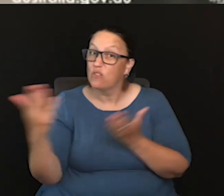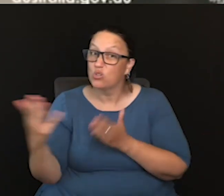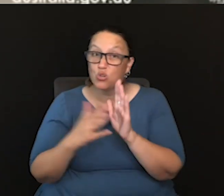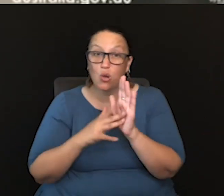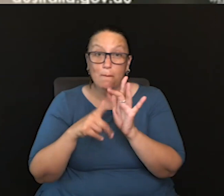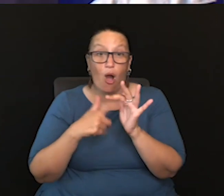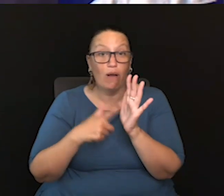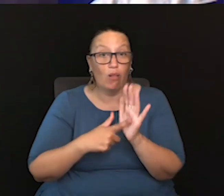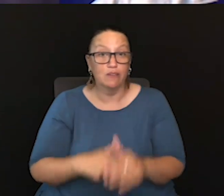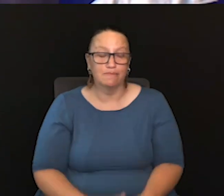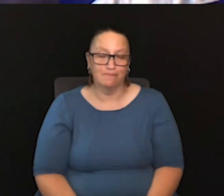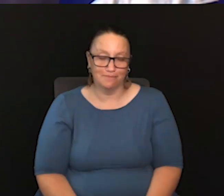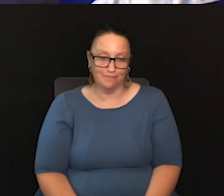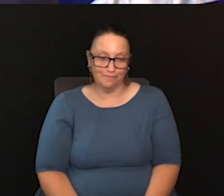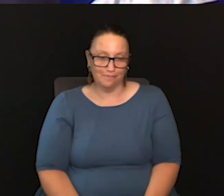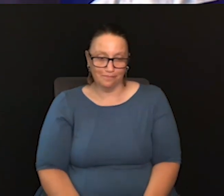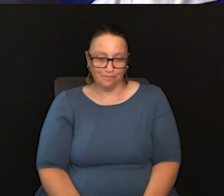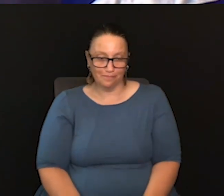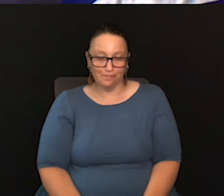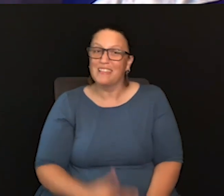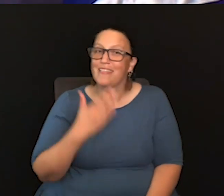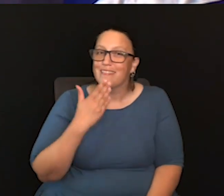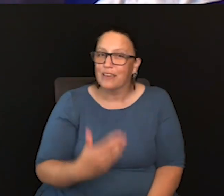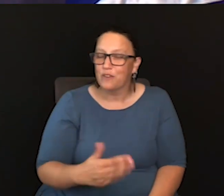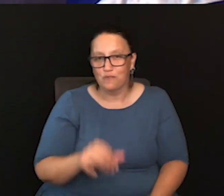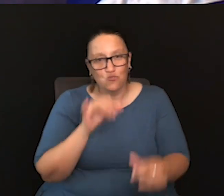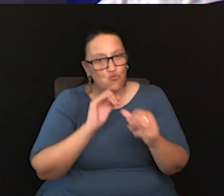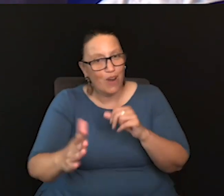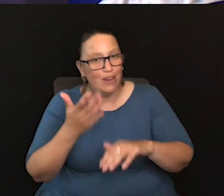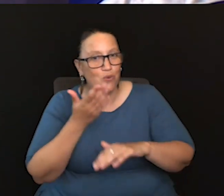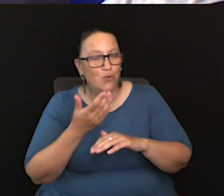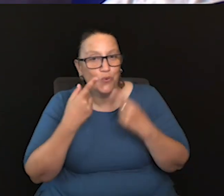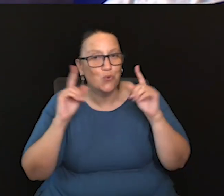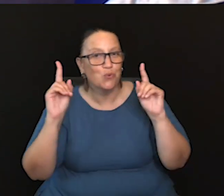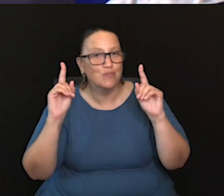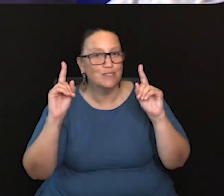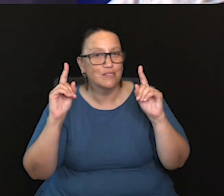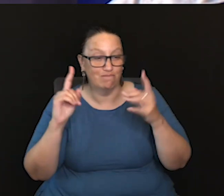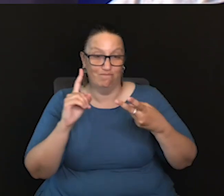Michael? Thank you, Minister. So, it's very good news that boosters are now recommended